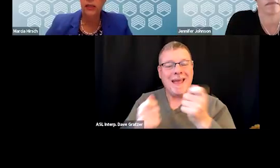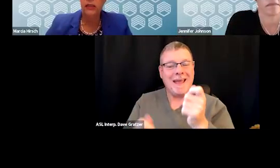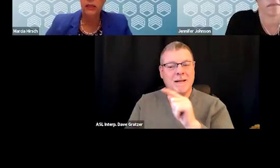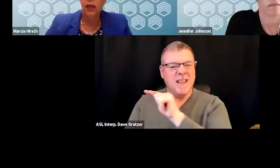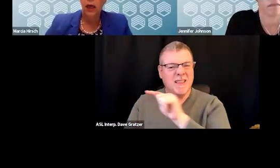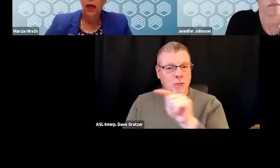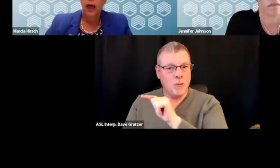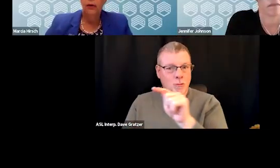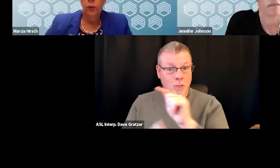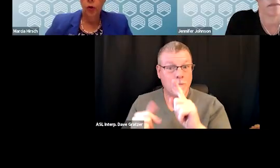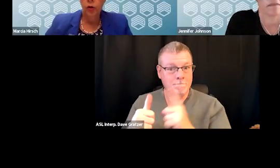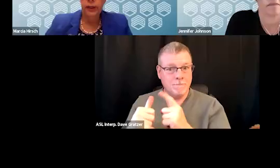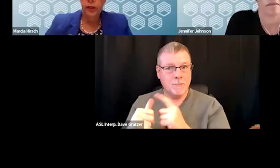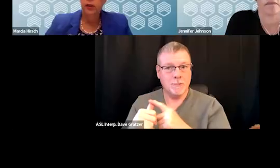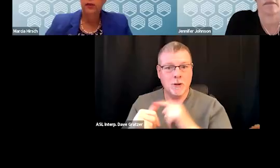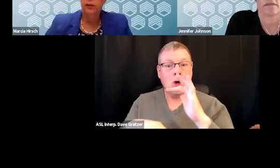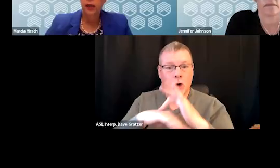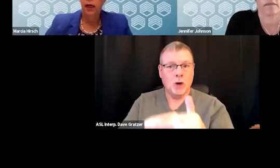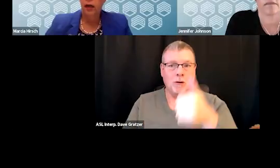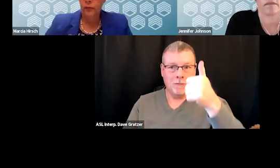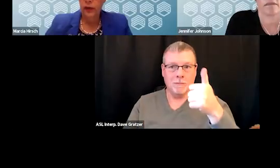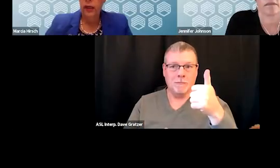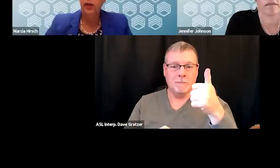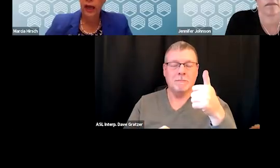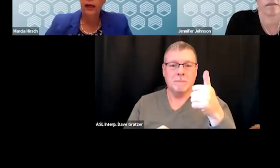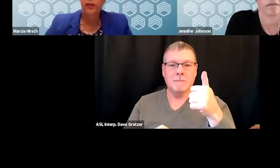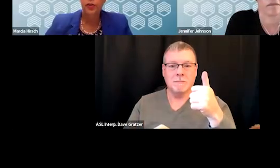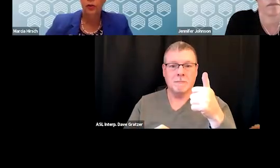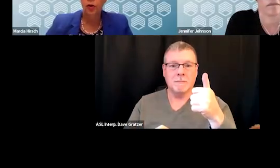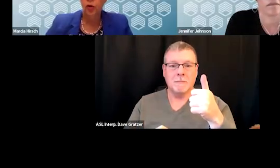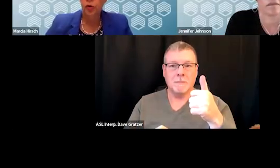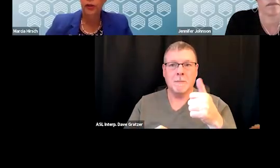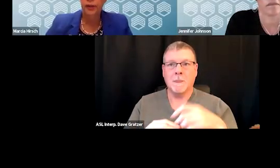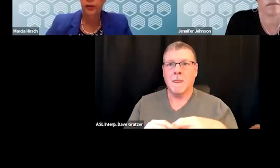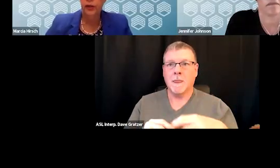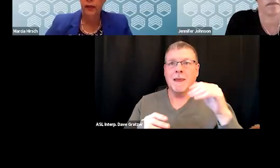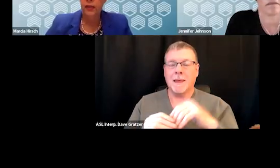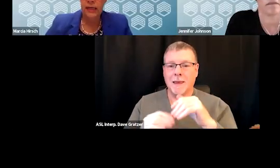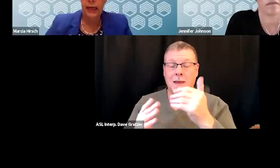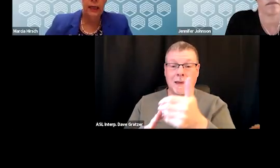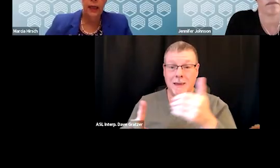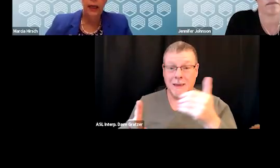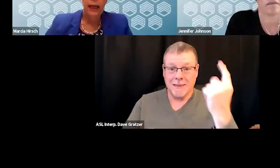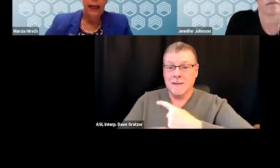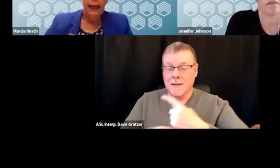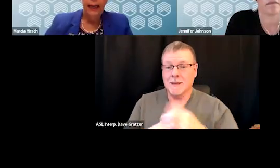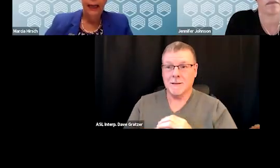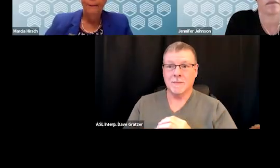cases, um, earlier, uh, in your calendar or earlier in the day.